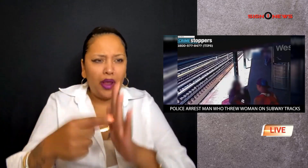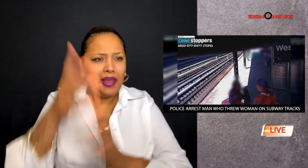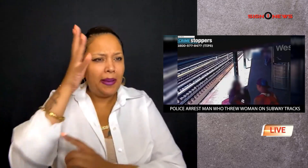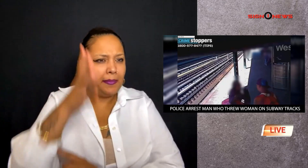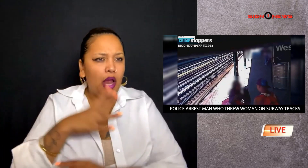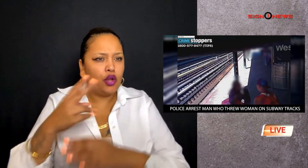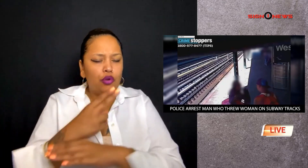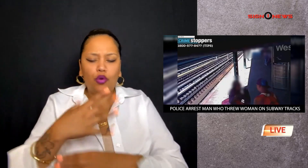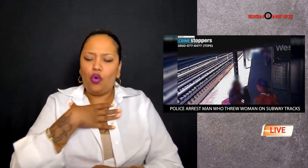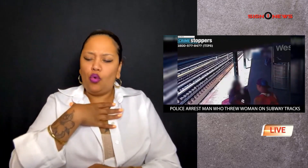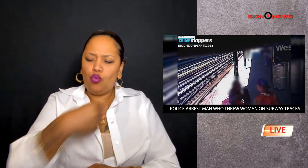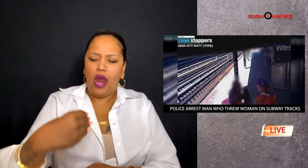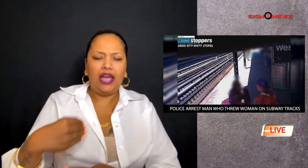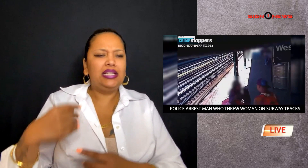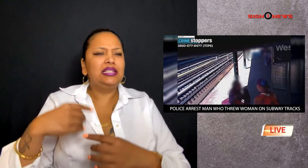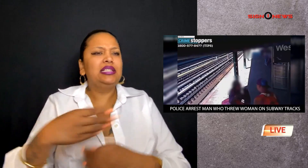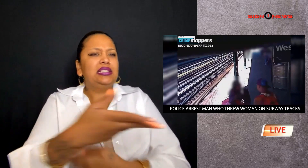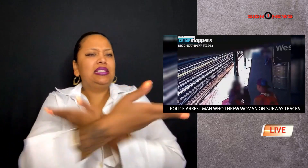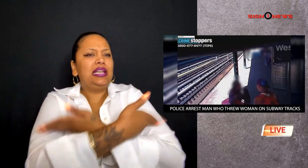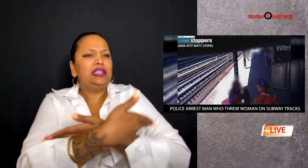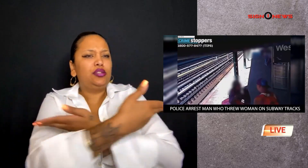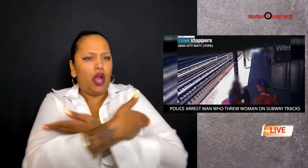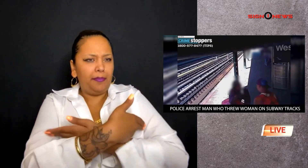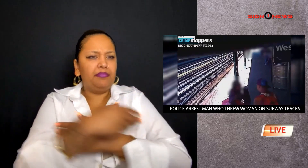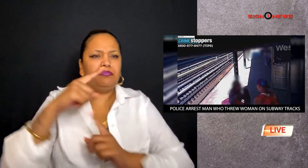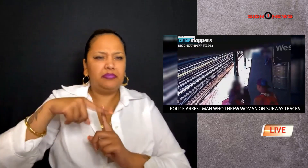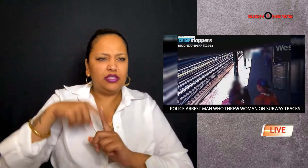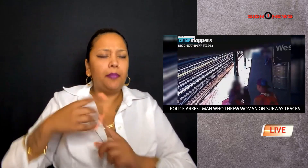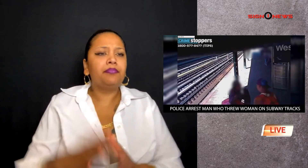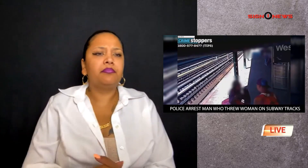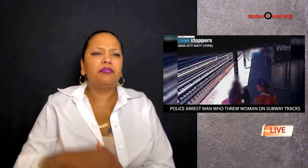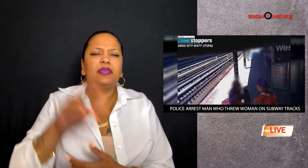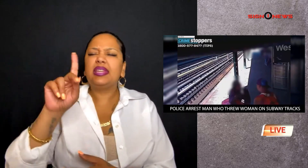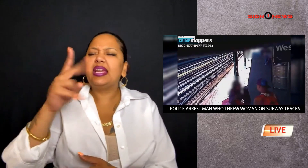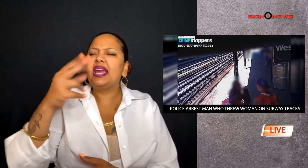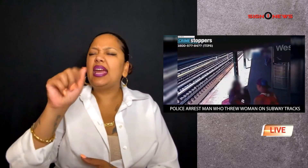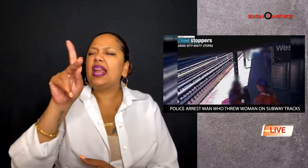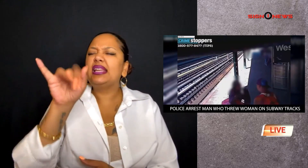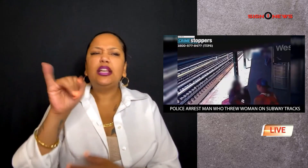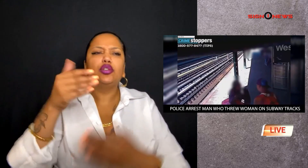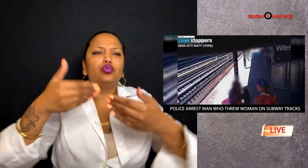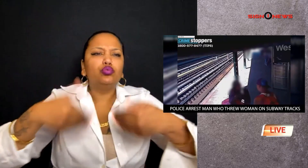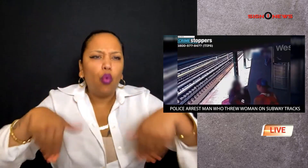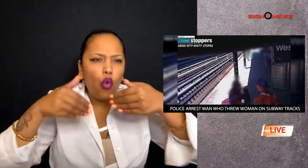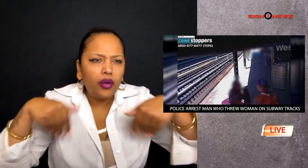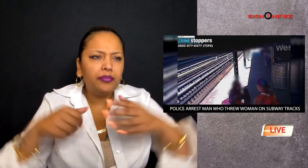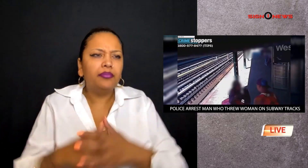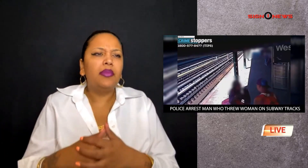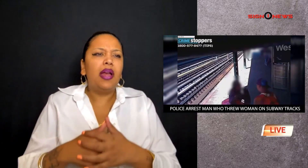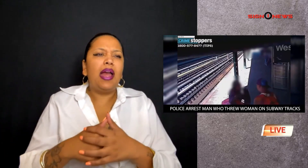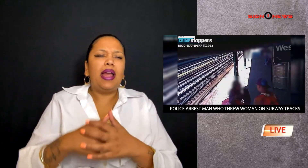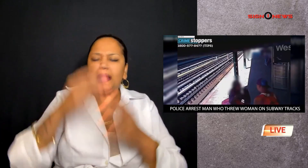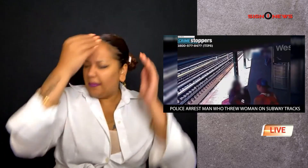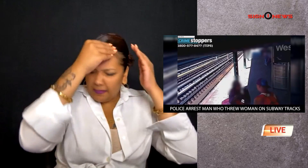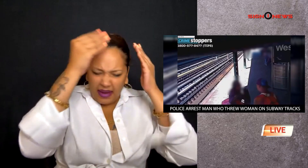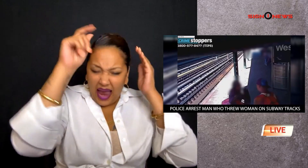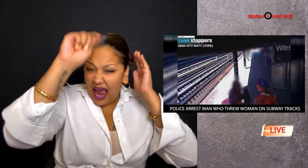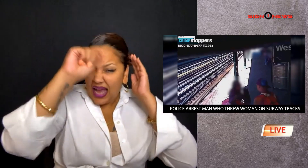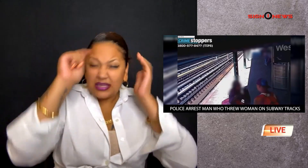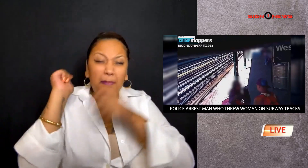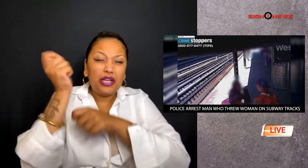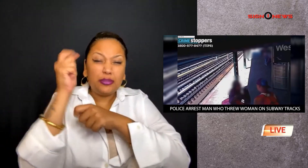the video shows a man wearing a white tank top khaki shorts a backward baseball cap